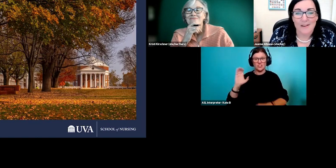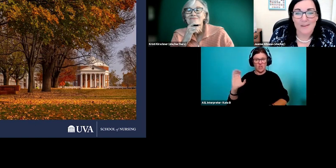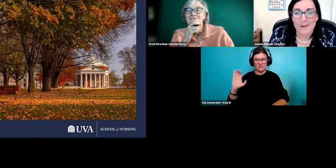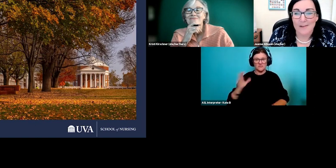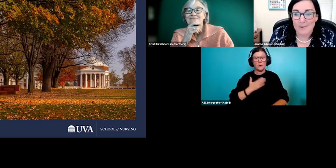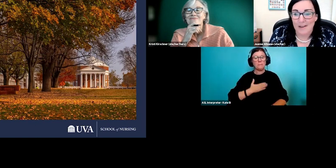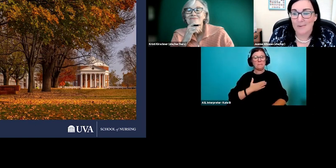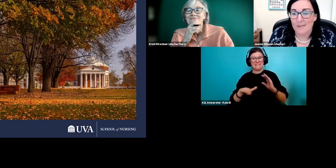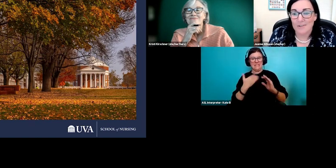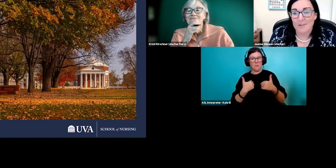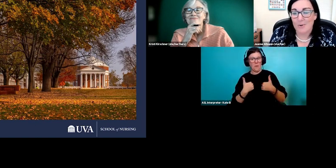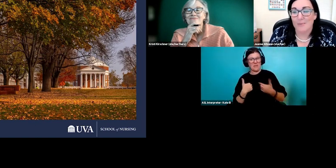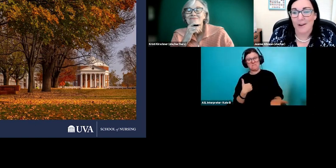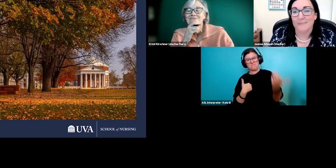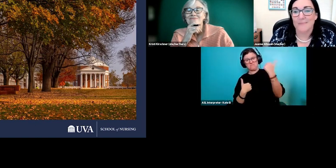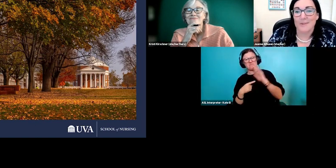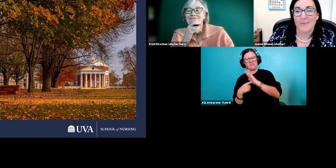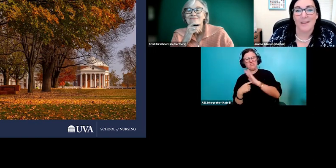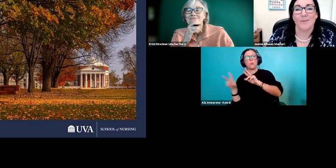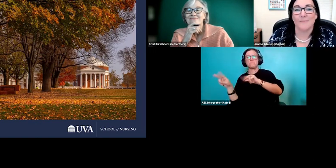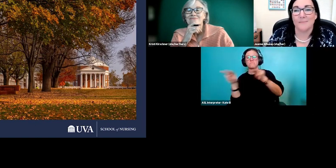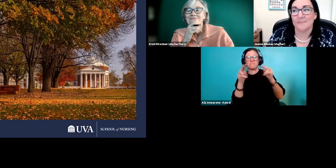me an email and I would love to show you around. Thank you.